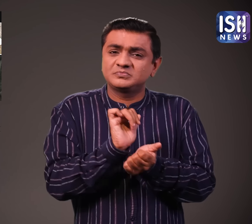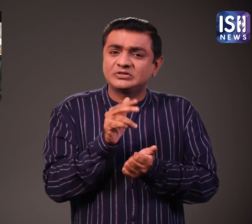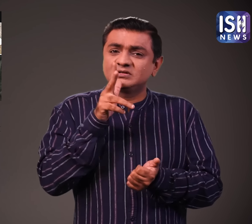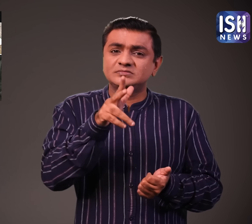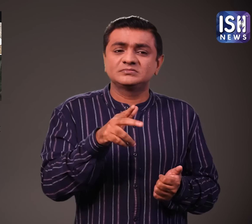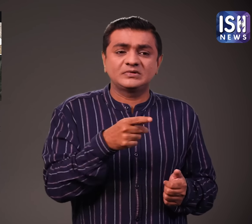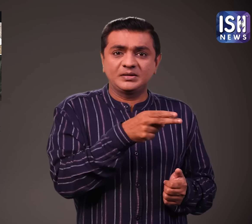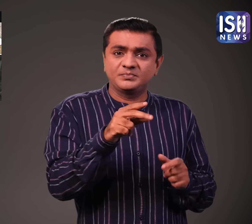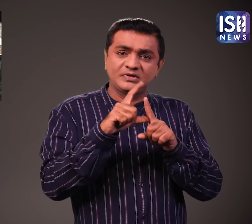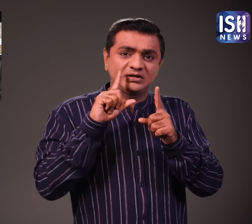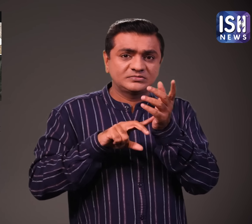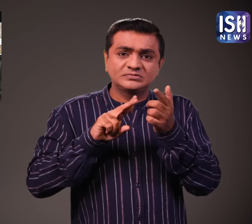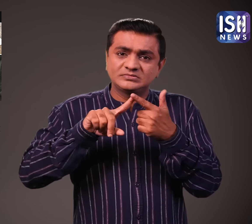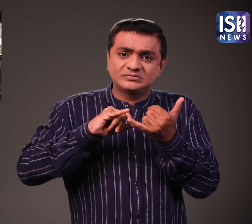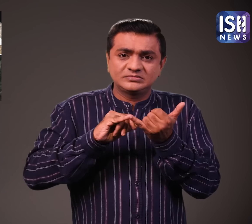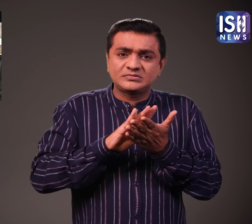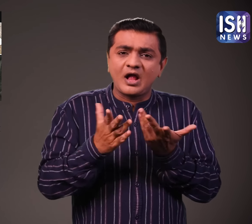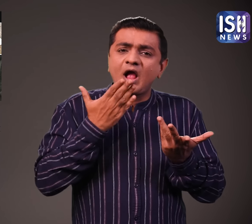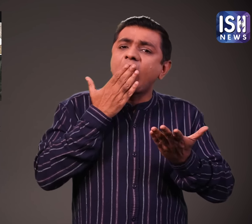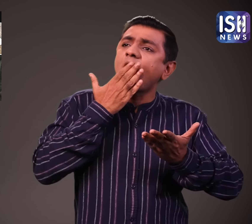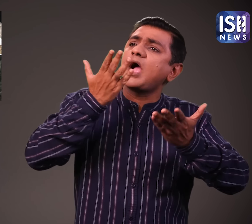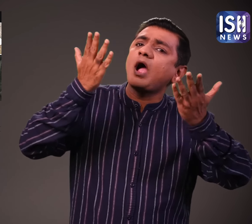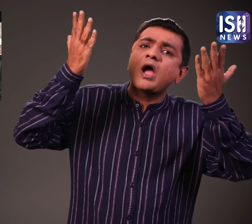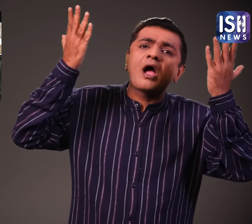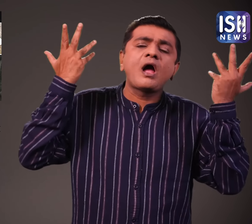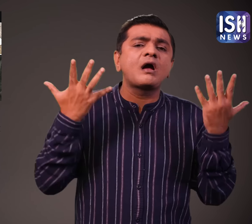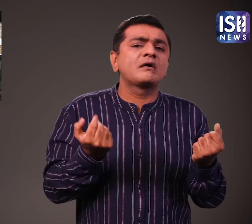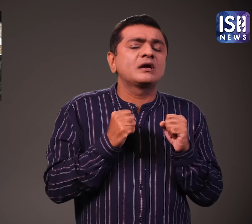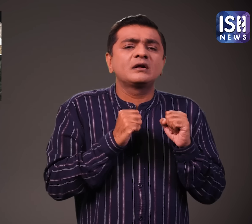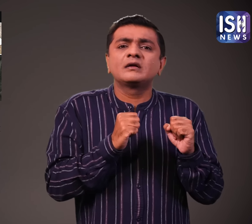Police admitted it would be difficult to identify the person based on that alone.